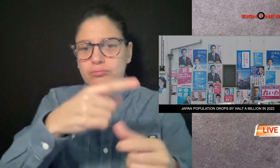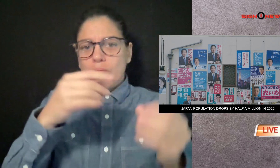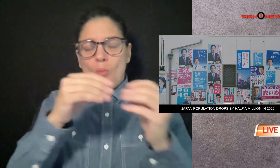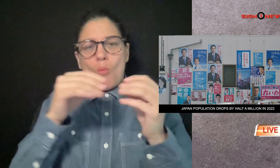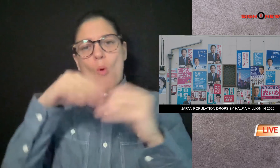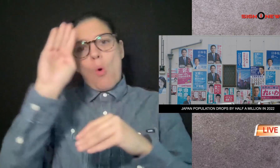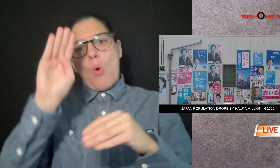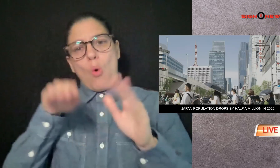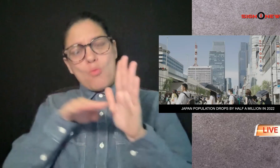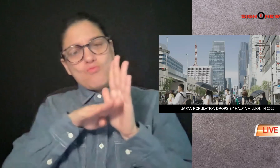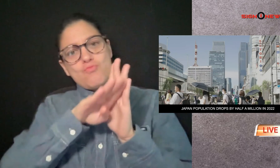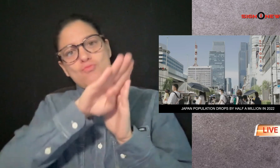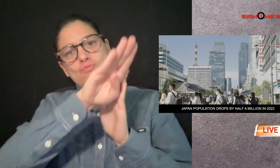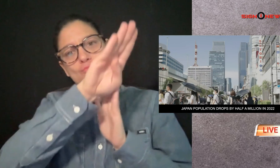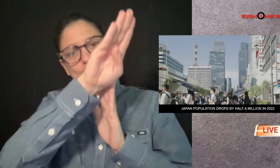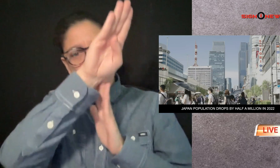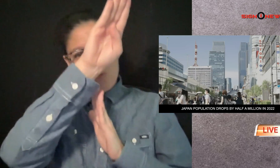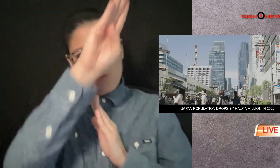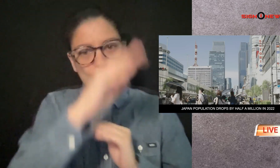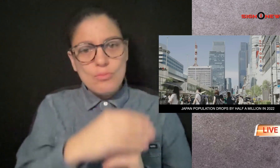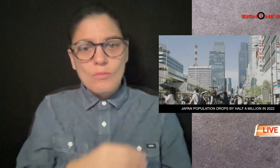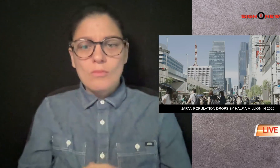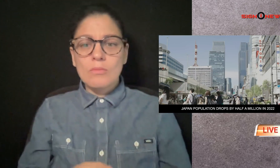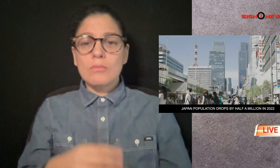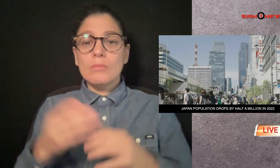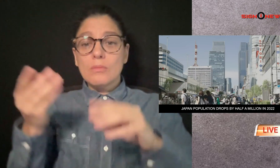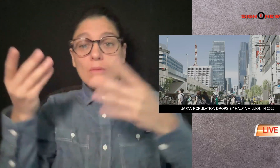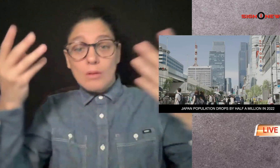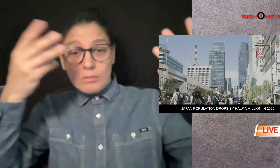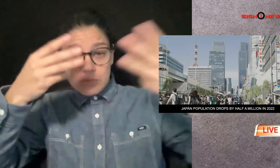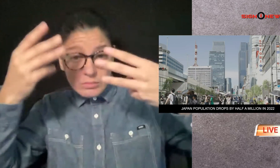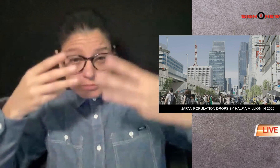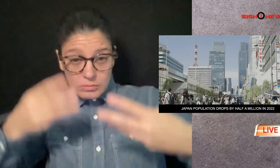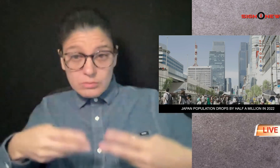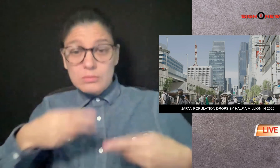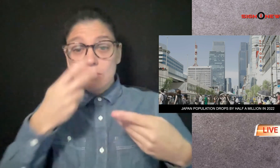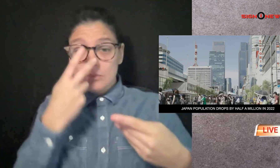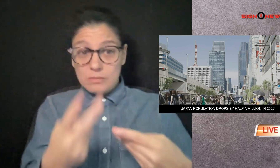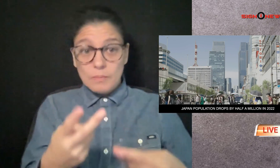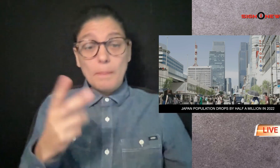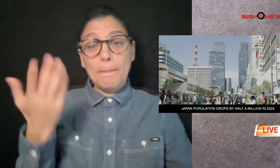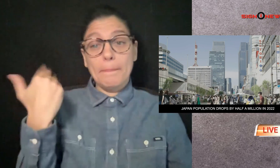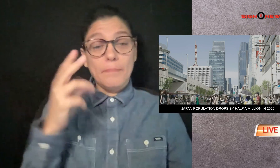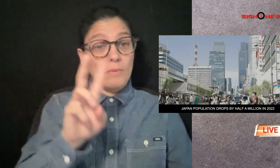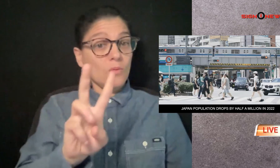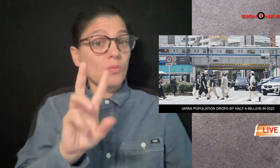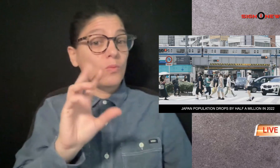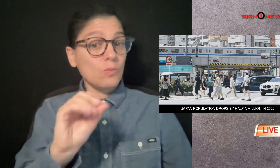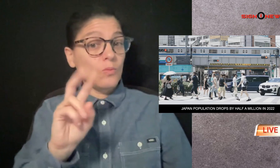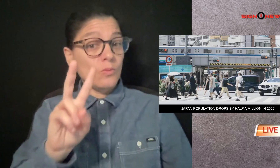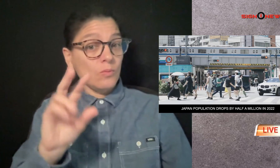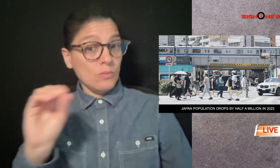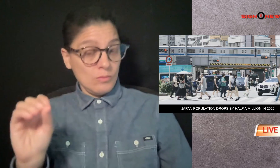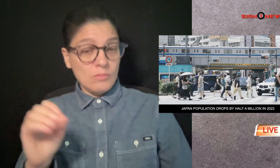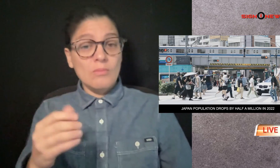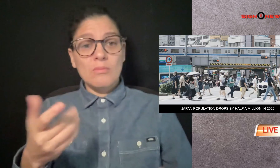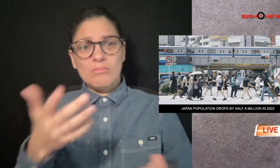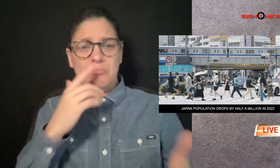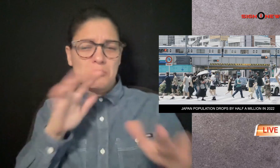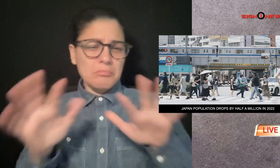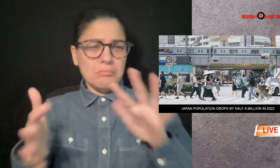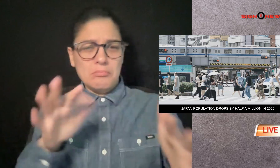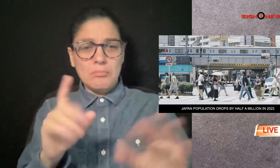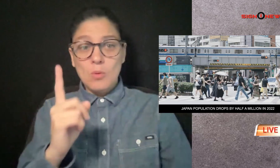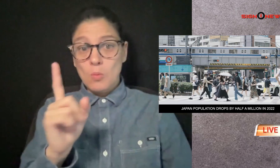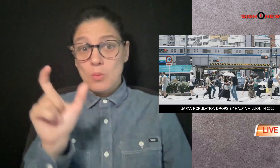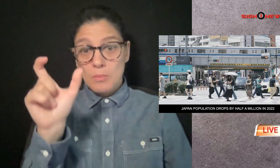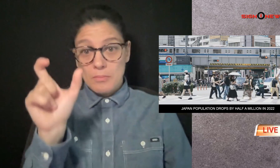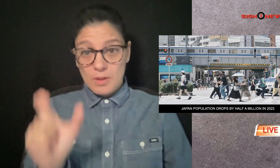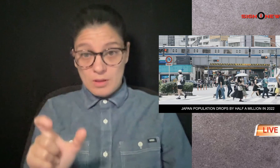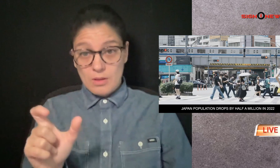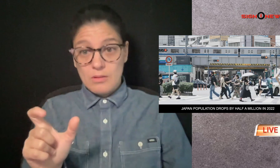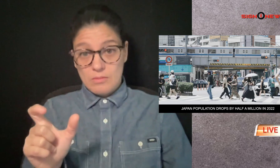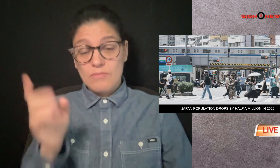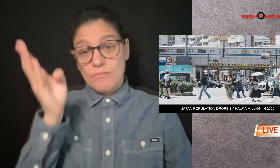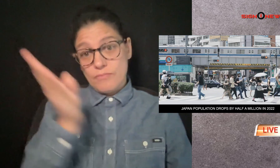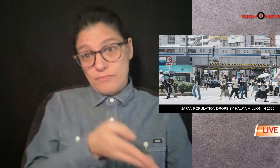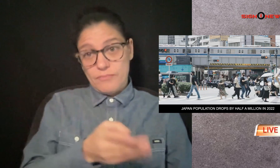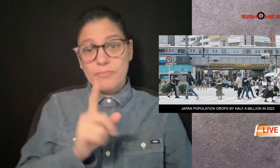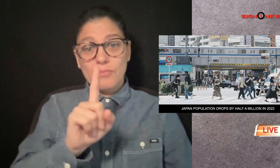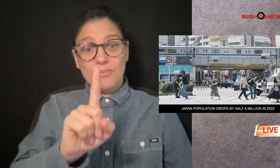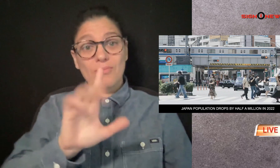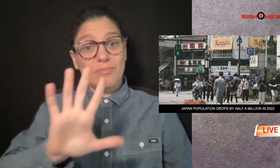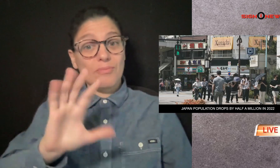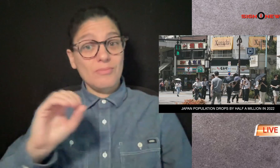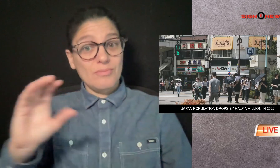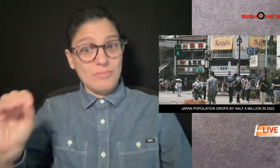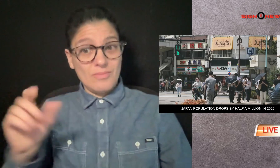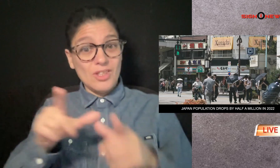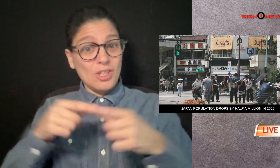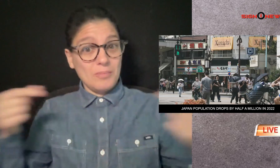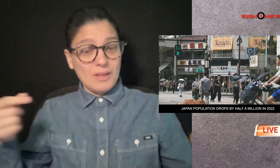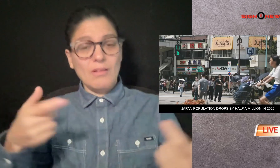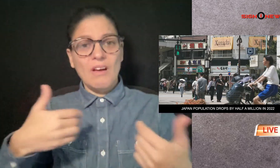expectancy data shows in 2020 nearly 1 in 1500 people